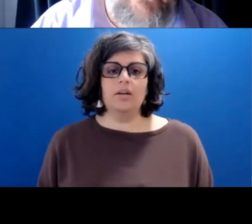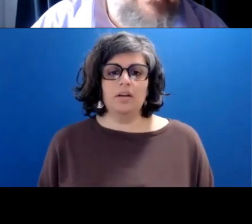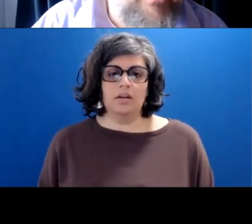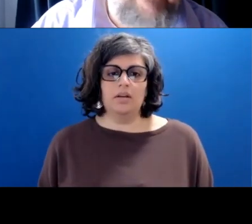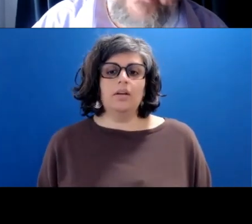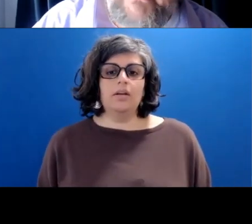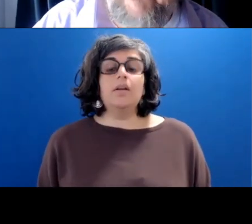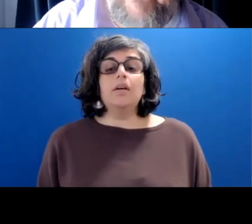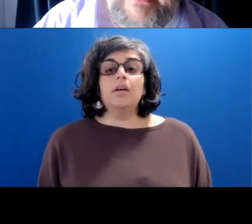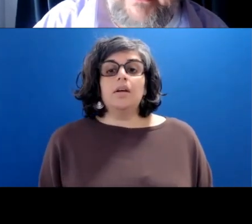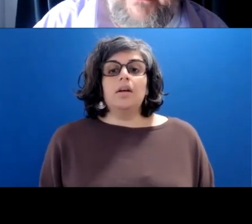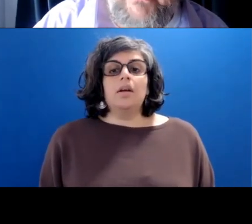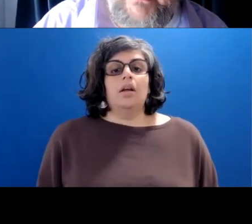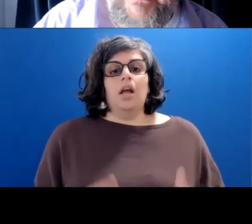So I wanna play for you a video